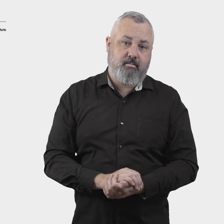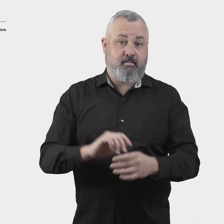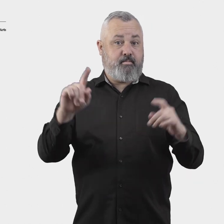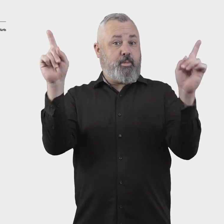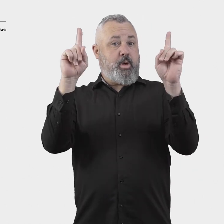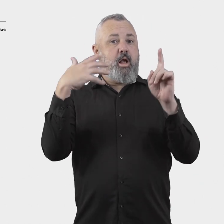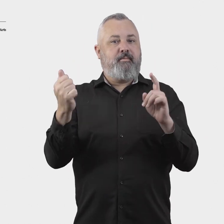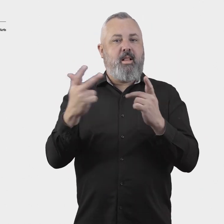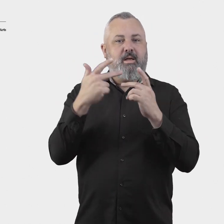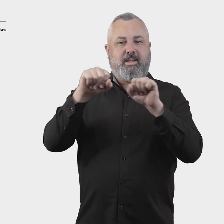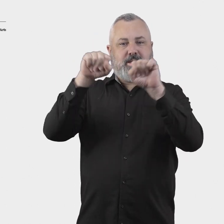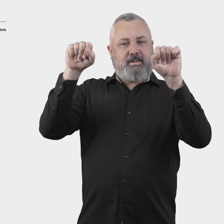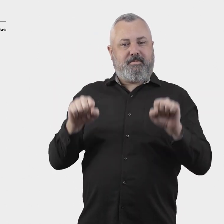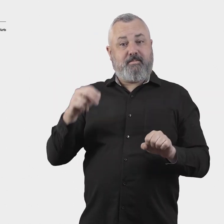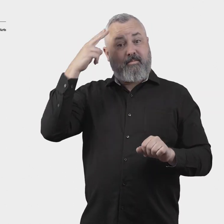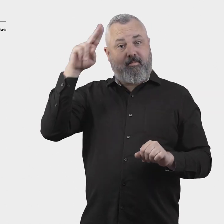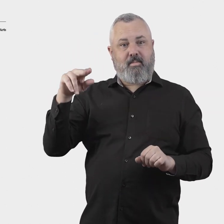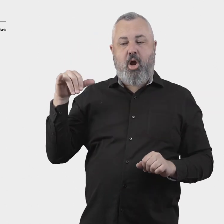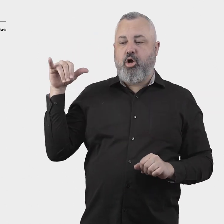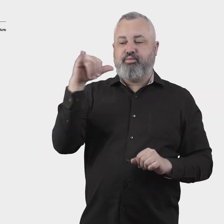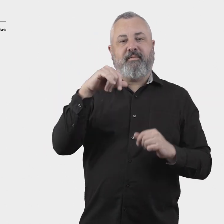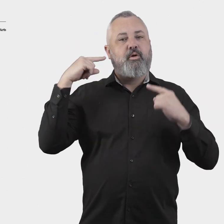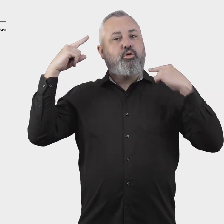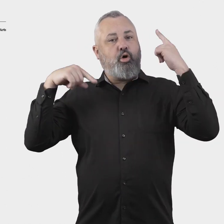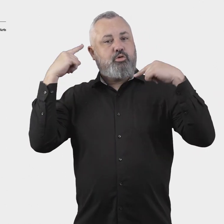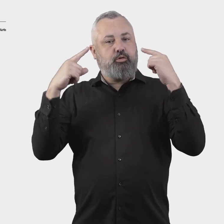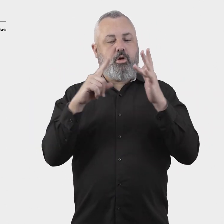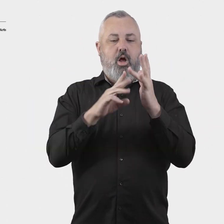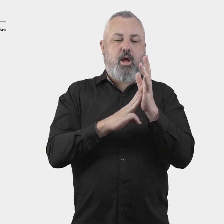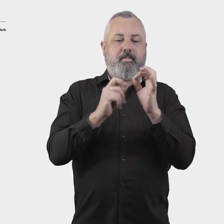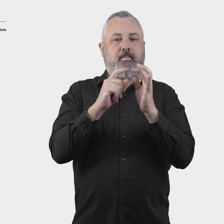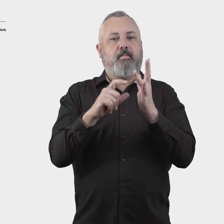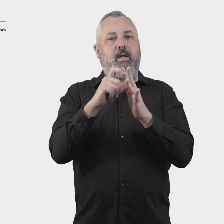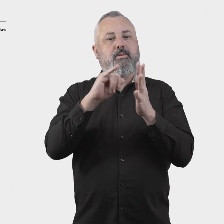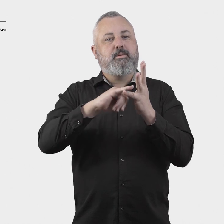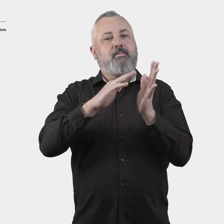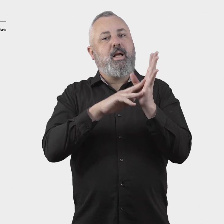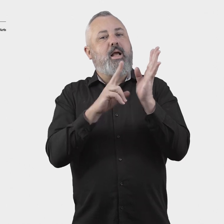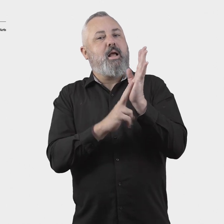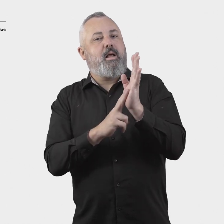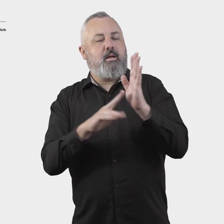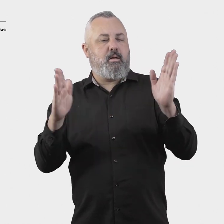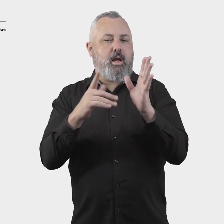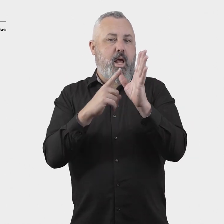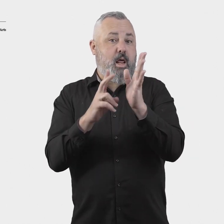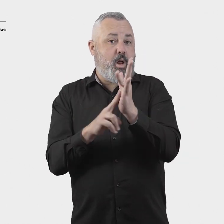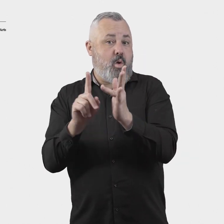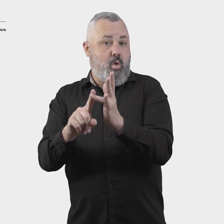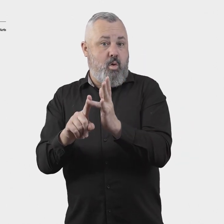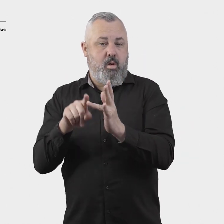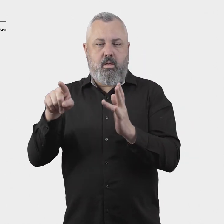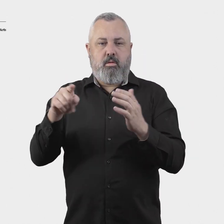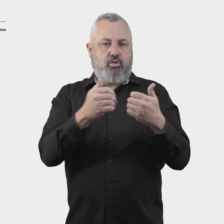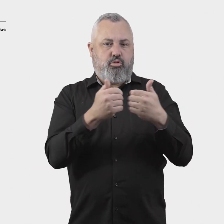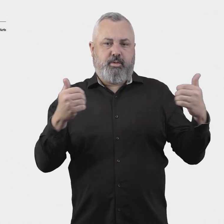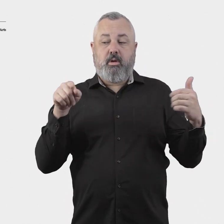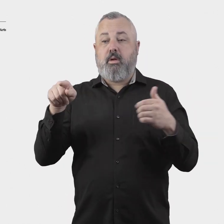In the future, the ombuds scheme will also incorporate the functions of the existing Aircraft Noise Ombudsman (ANO),